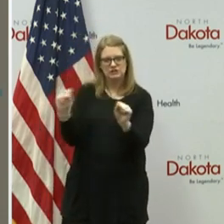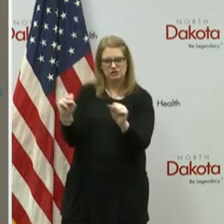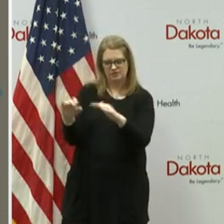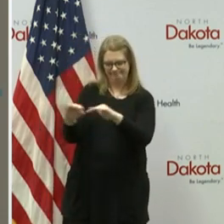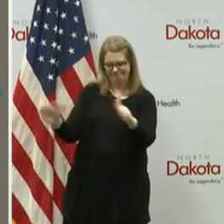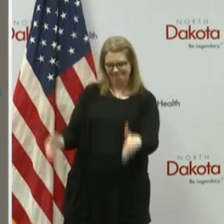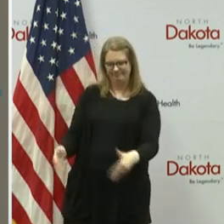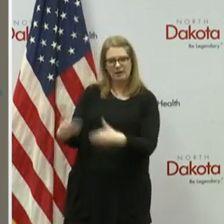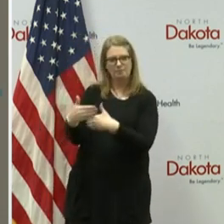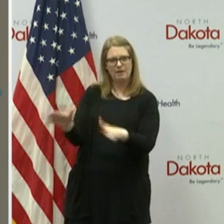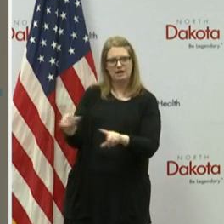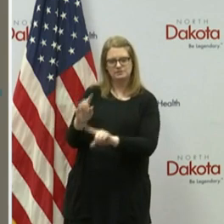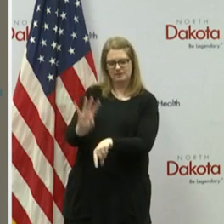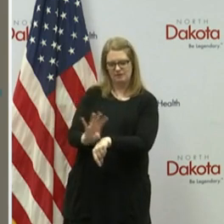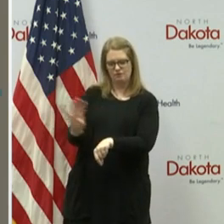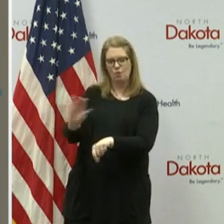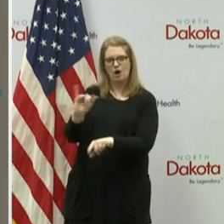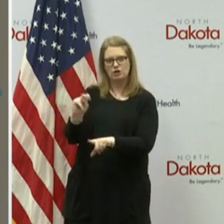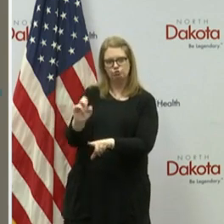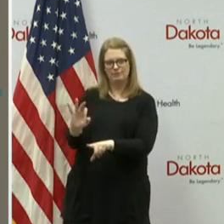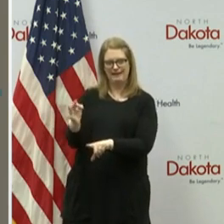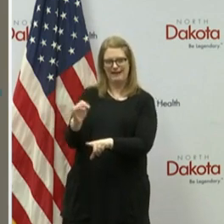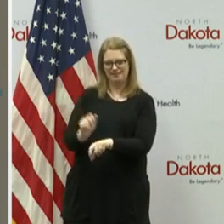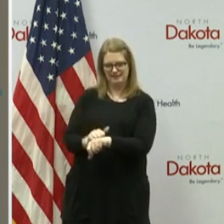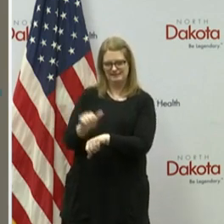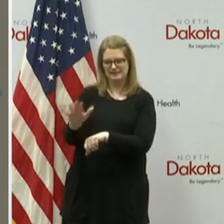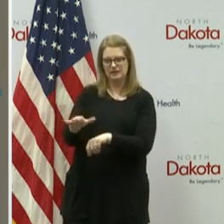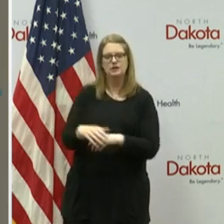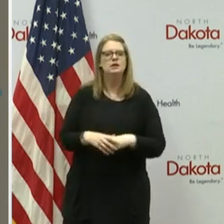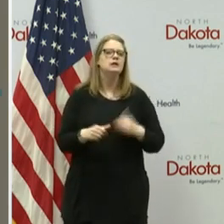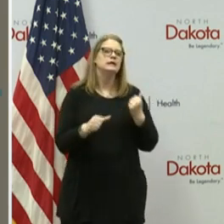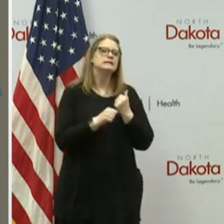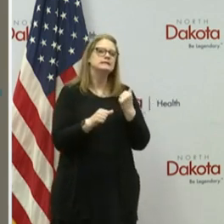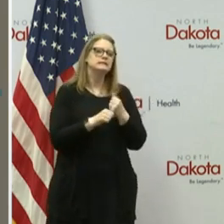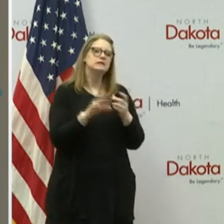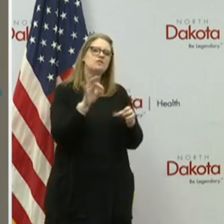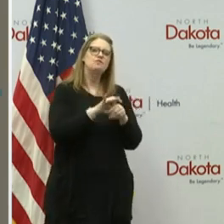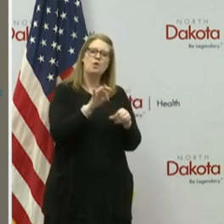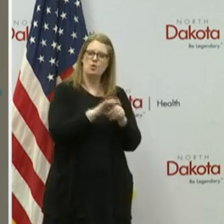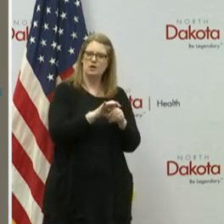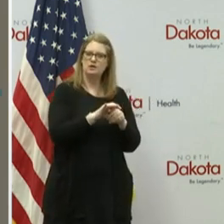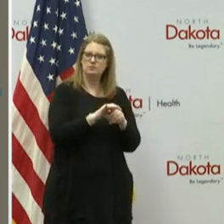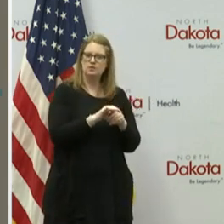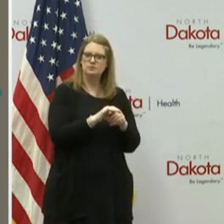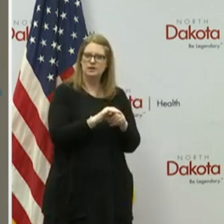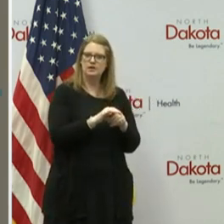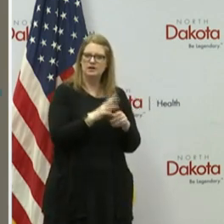COMPLETED BALLOTS MUST BE RETURNED BY MAIL BY JUNE 8 OR